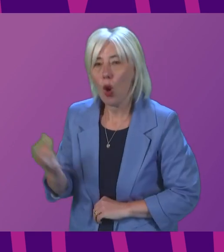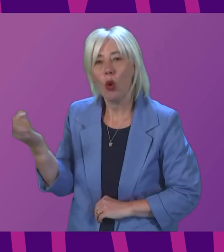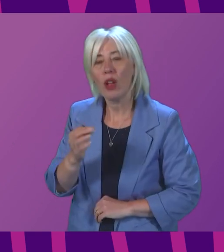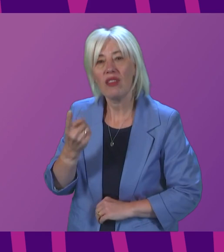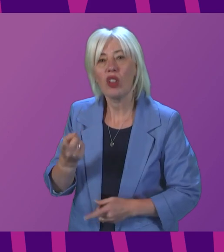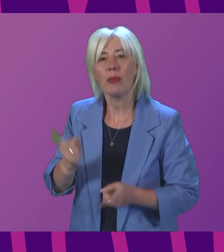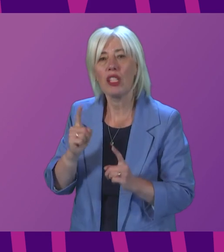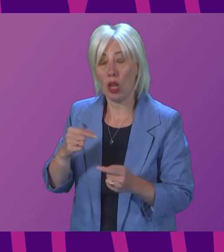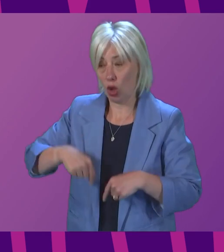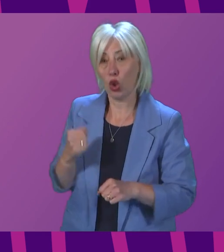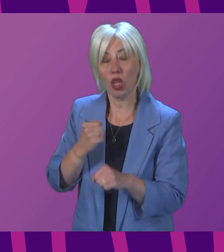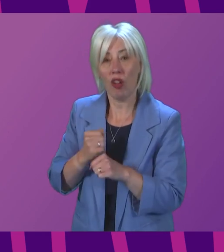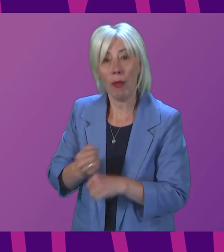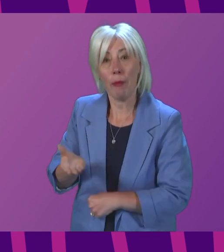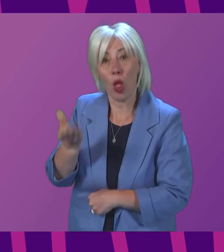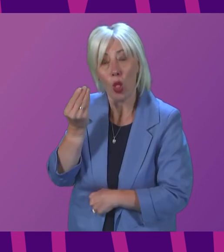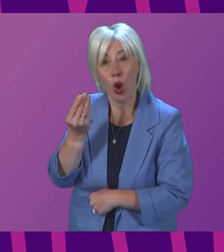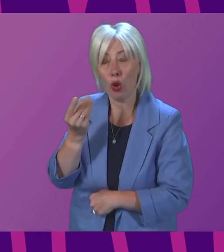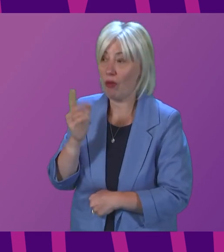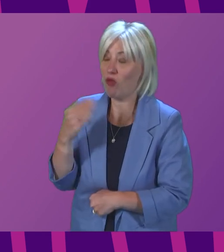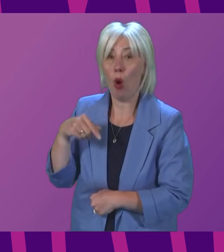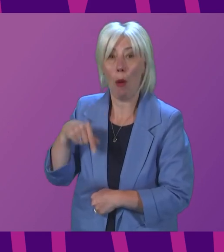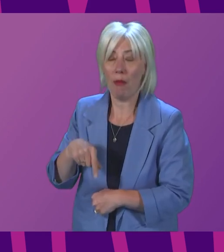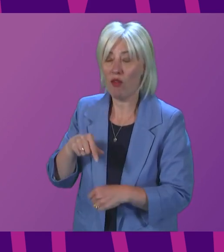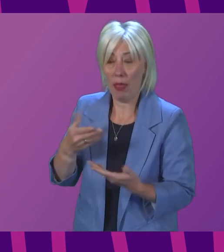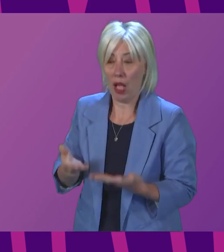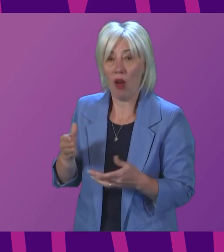What lessons has the Scottish Government taken in its current approach from the experience